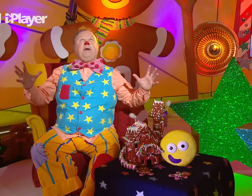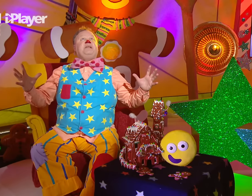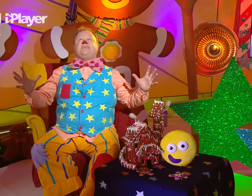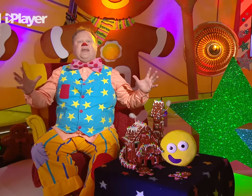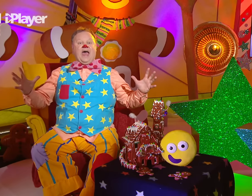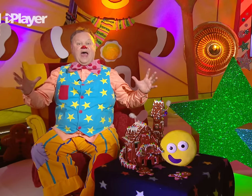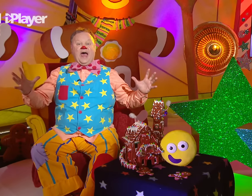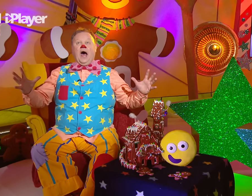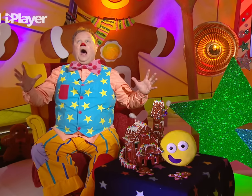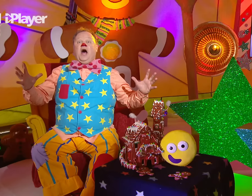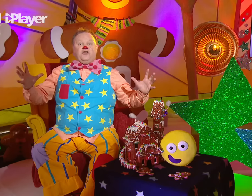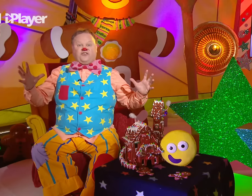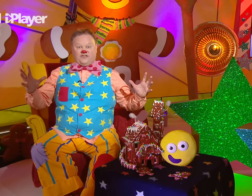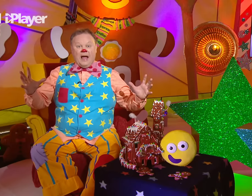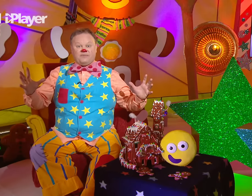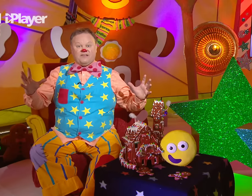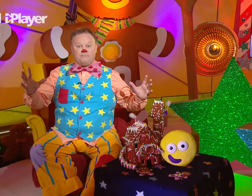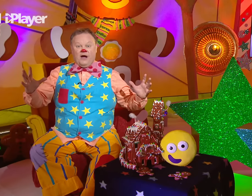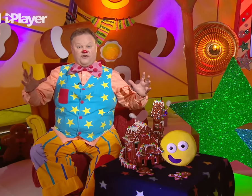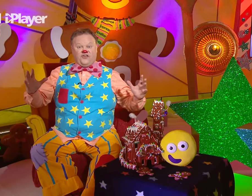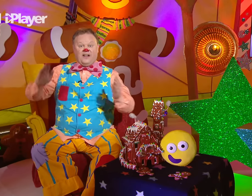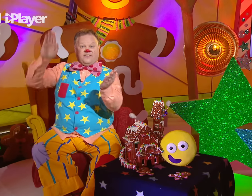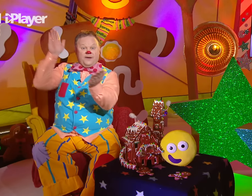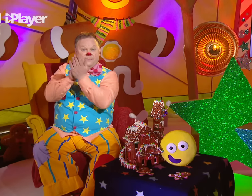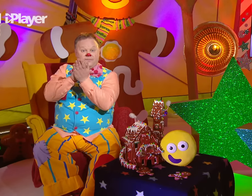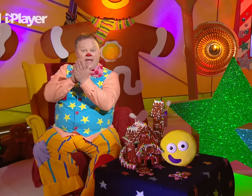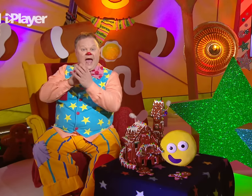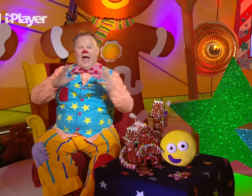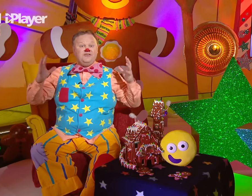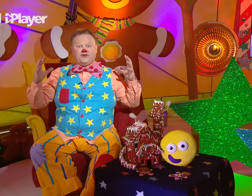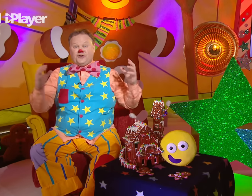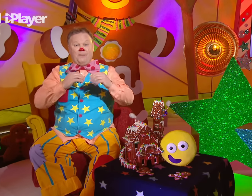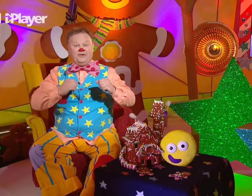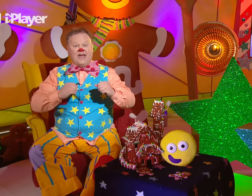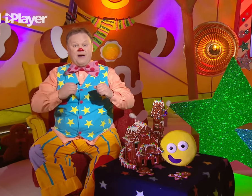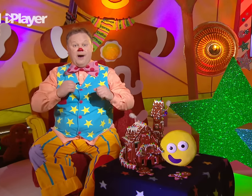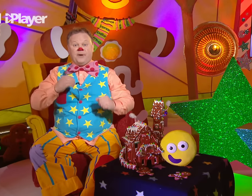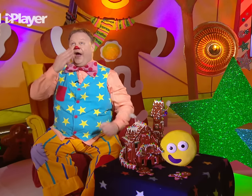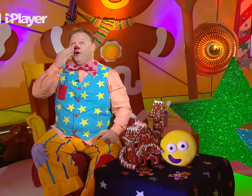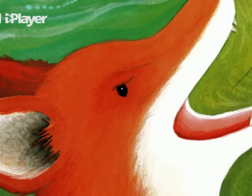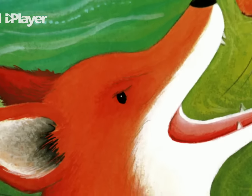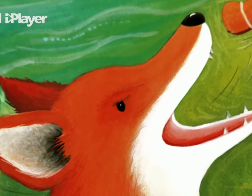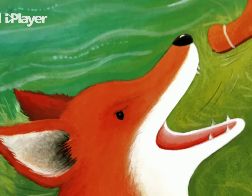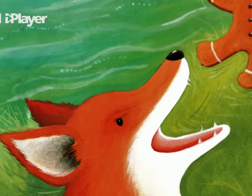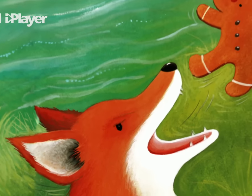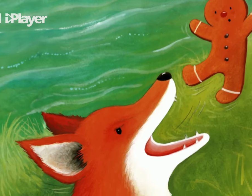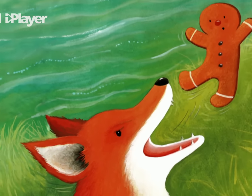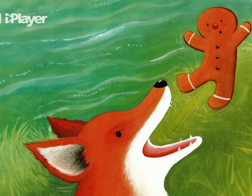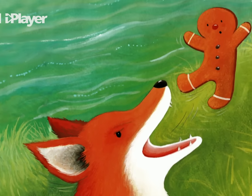up into the air snapped his mouth shut and gobbled him up gobble gobble gobble gobble gobble gobble